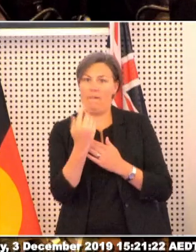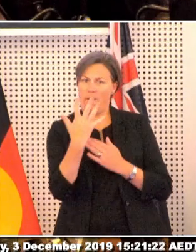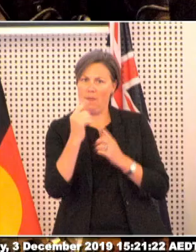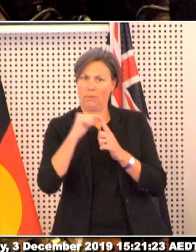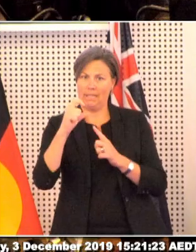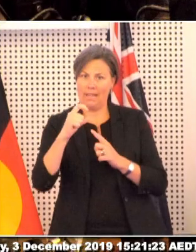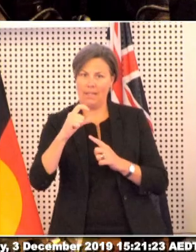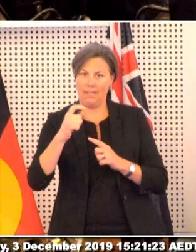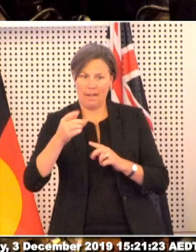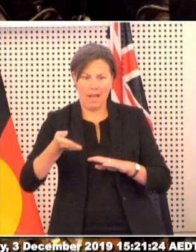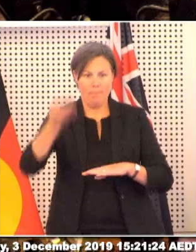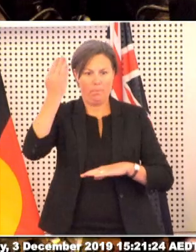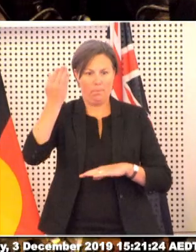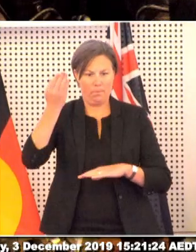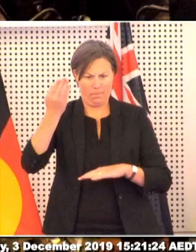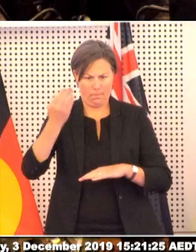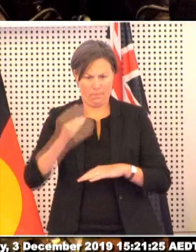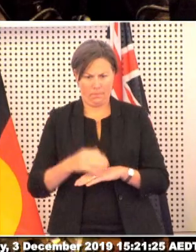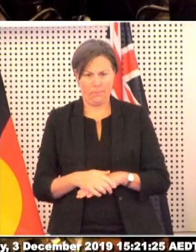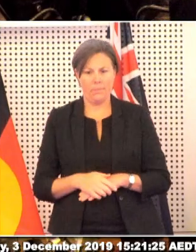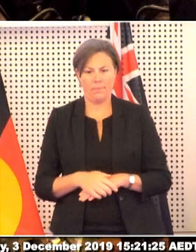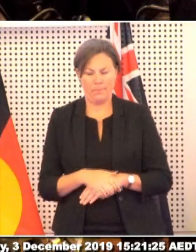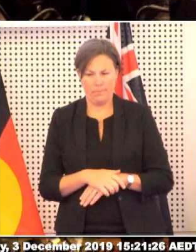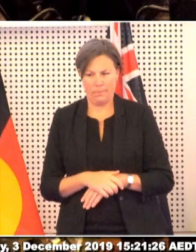This has always been a dispute we’ve had with the Department of Human